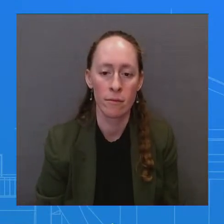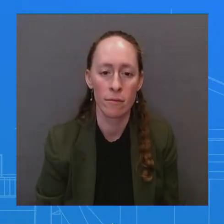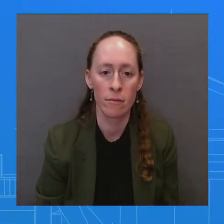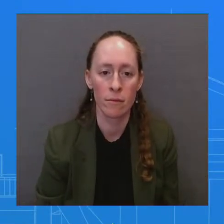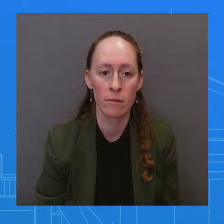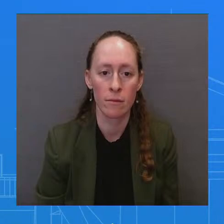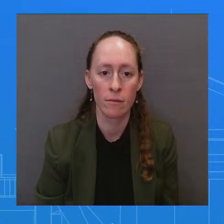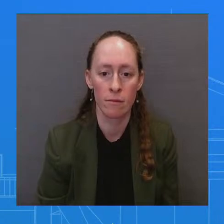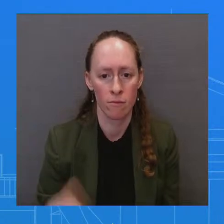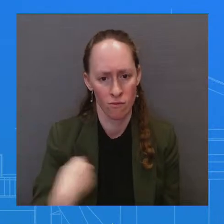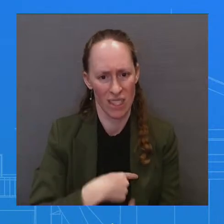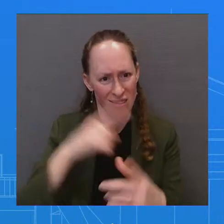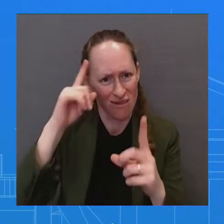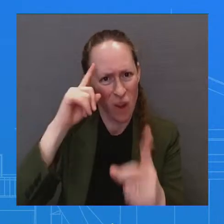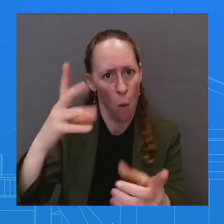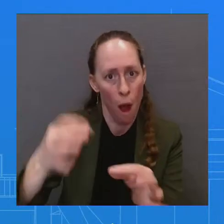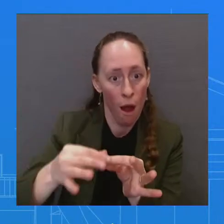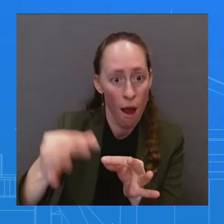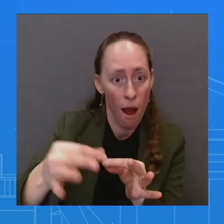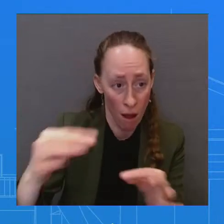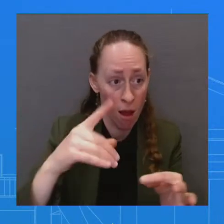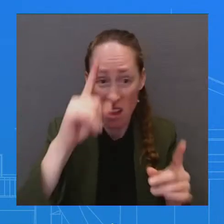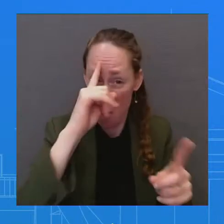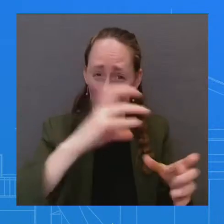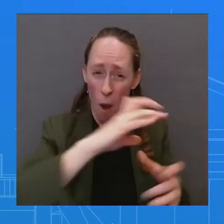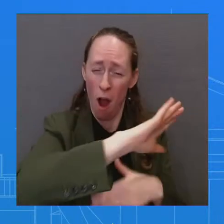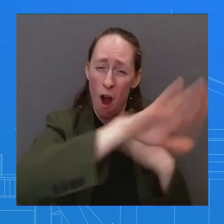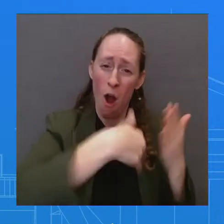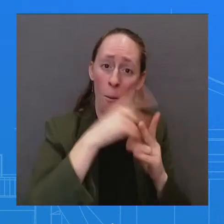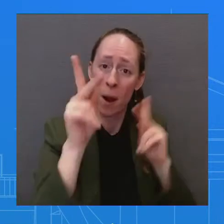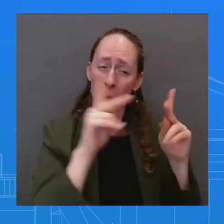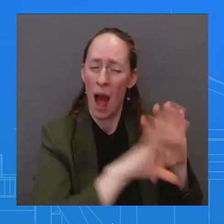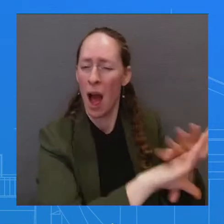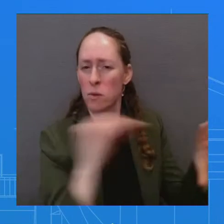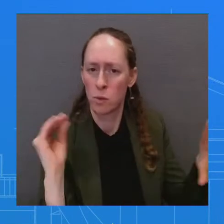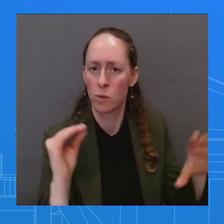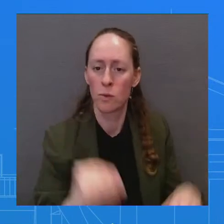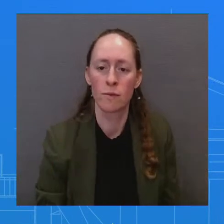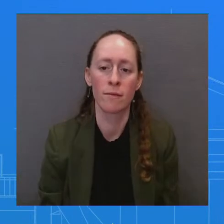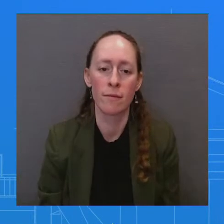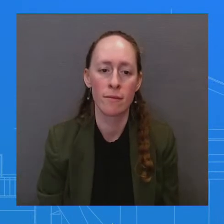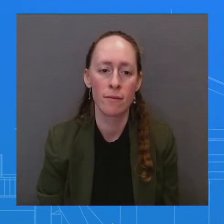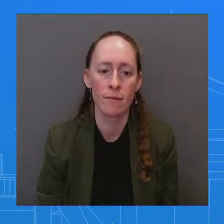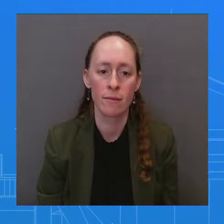Ms. Jean-Pierre: Go ahead. The Press: Thank you. Admiral, we're seeing that Saudi Arabia is pressuring other OPEC+ members